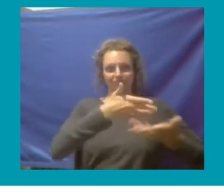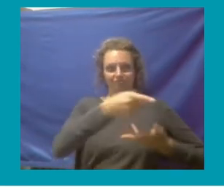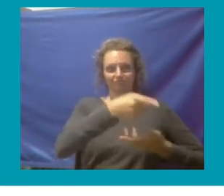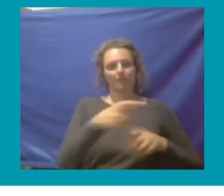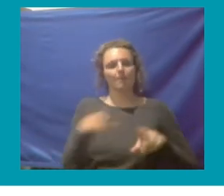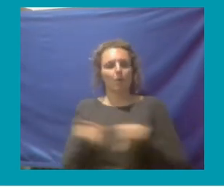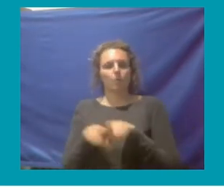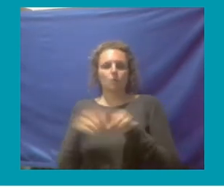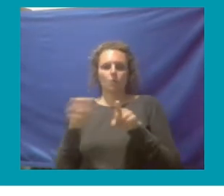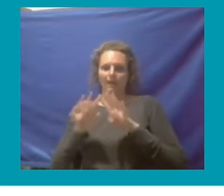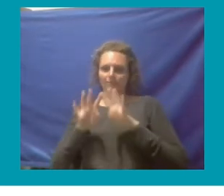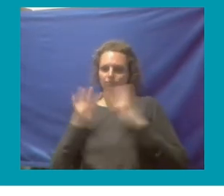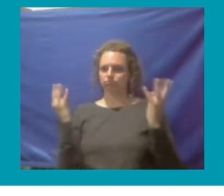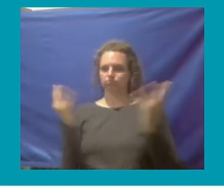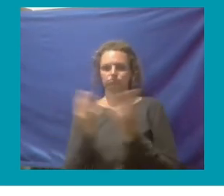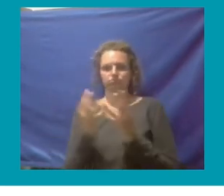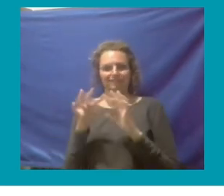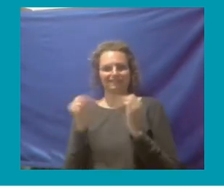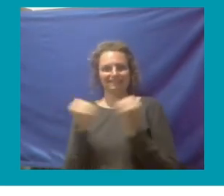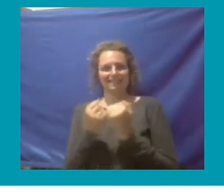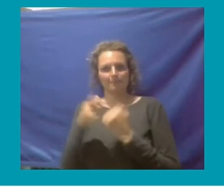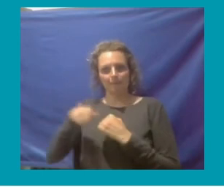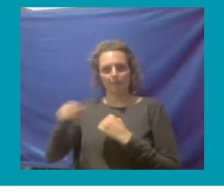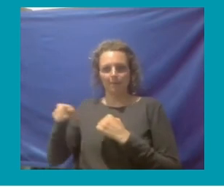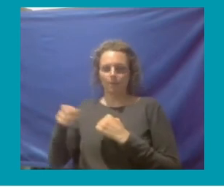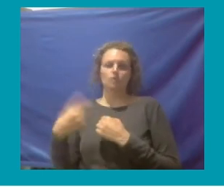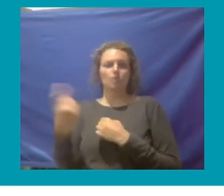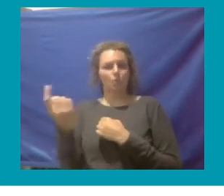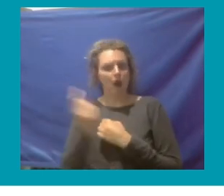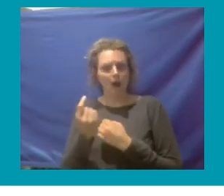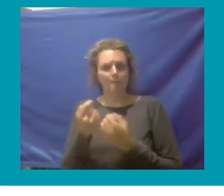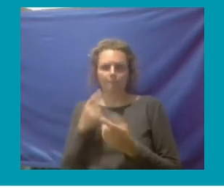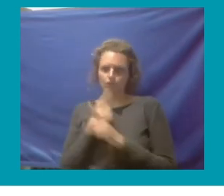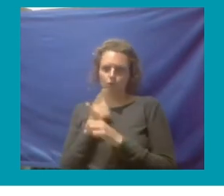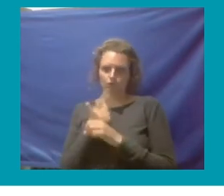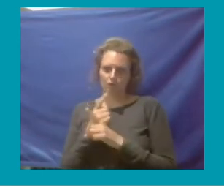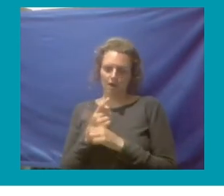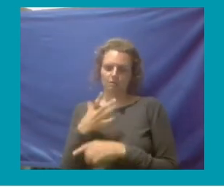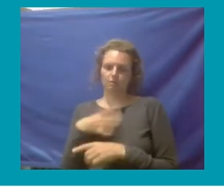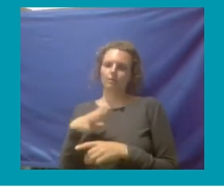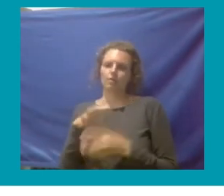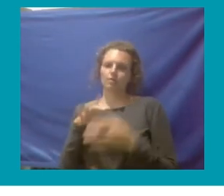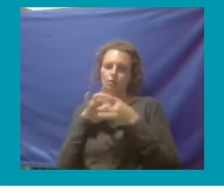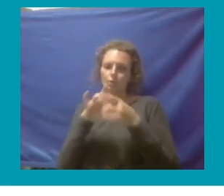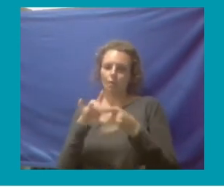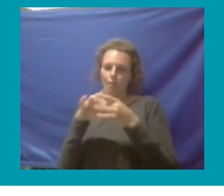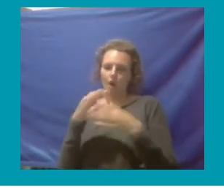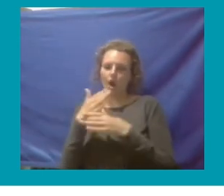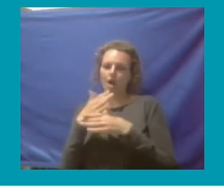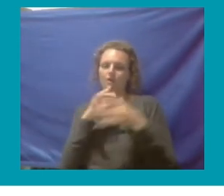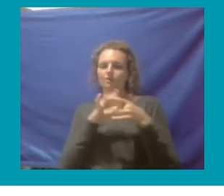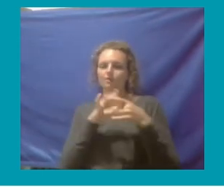because what we really want to do is work together so we can get disabled people into the same position as everybody else is when they're looking